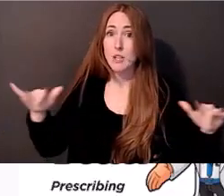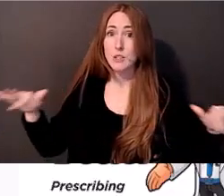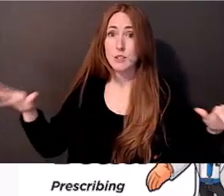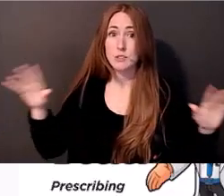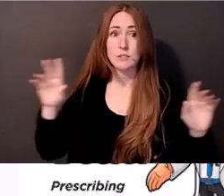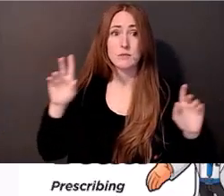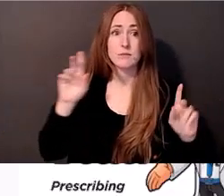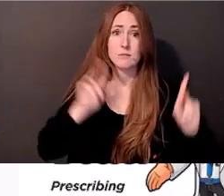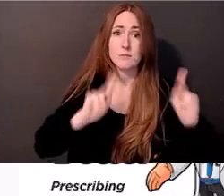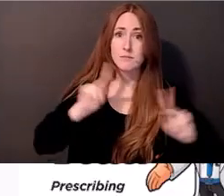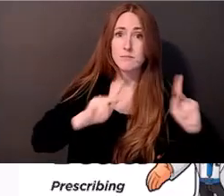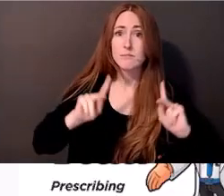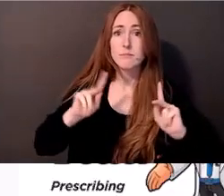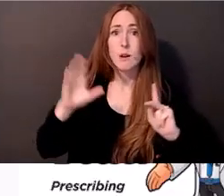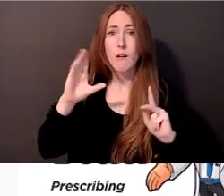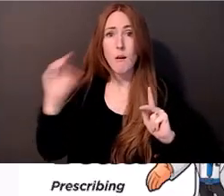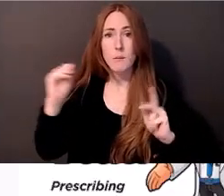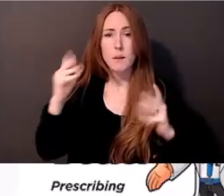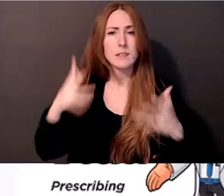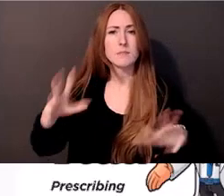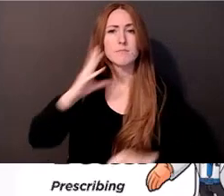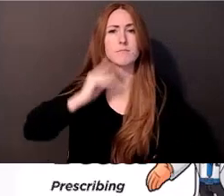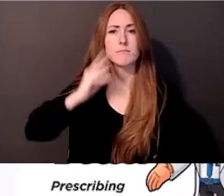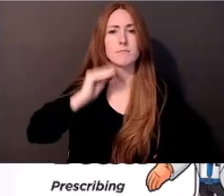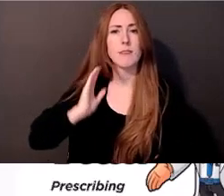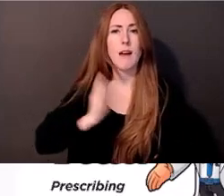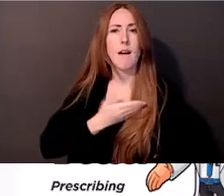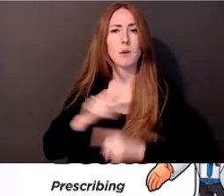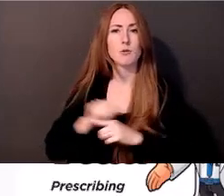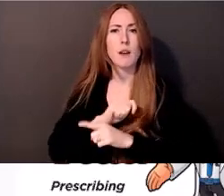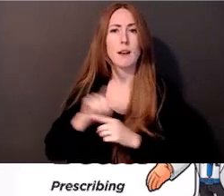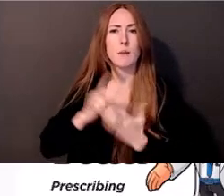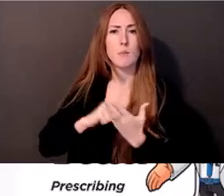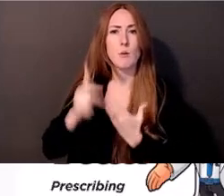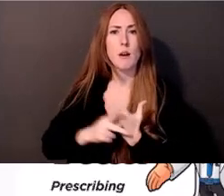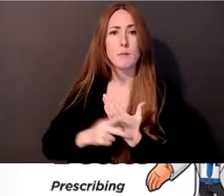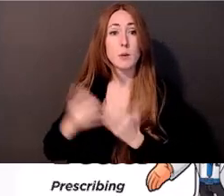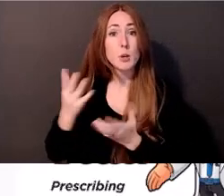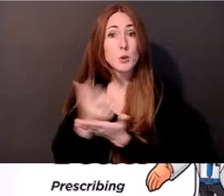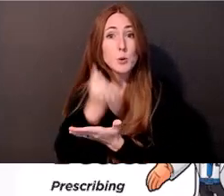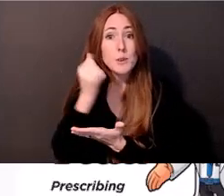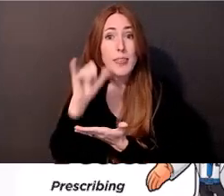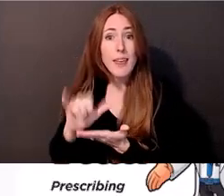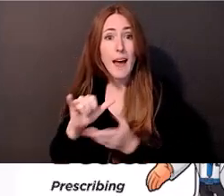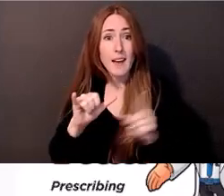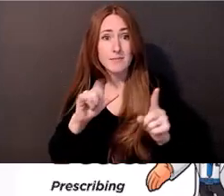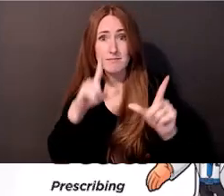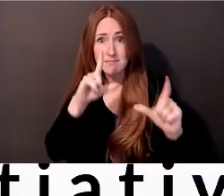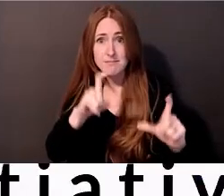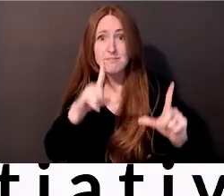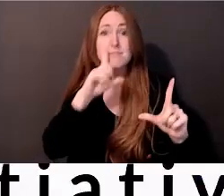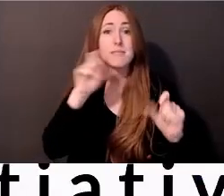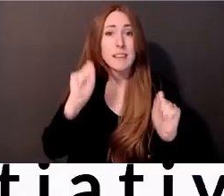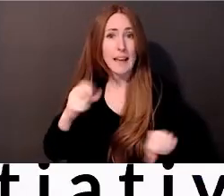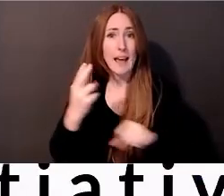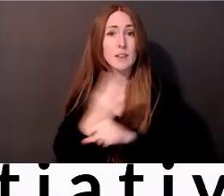that have gone through our training program. Use that to your advantage. They can become future partners as well.